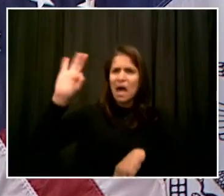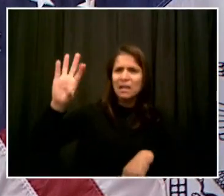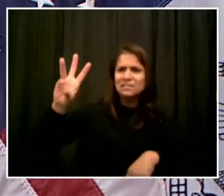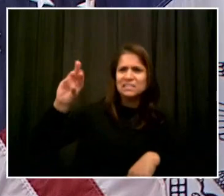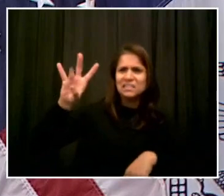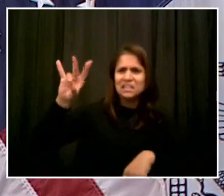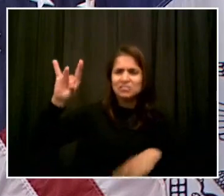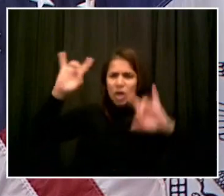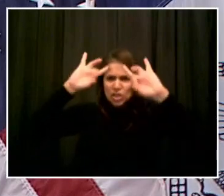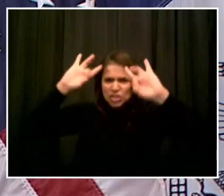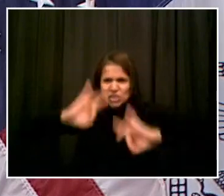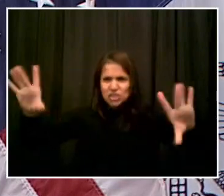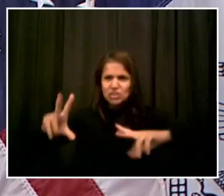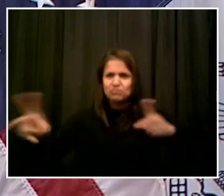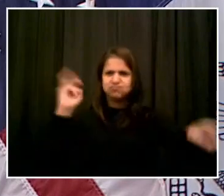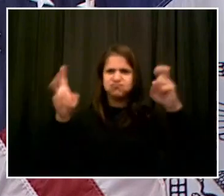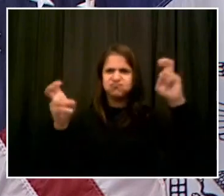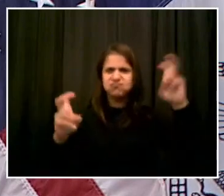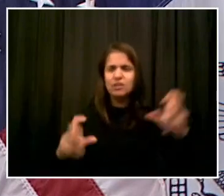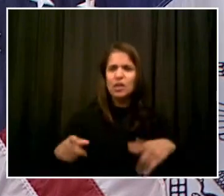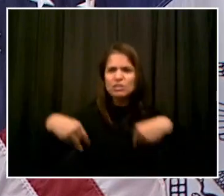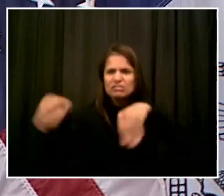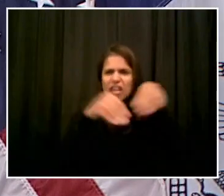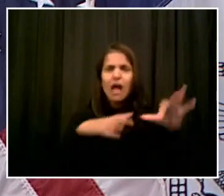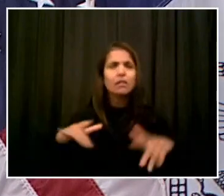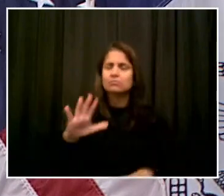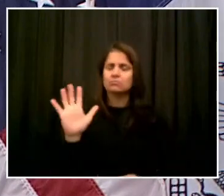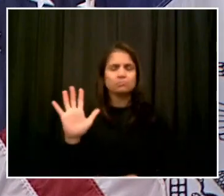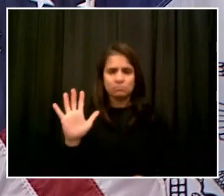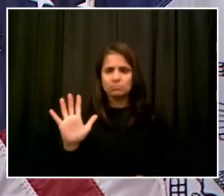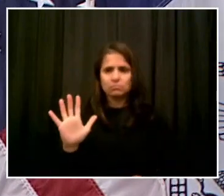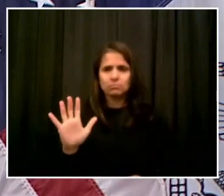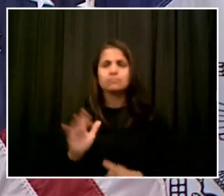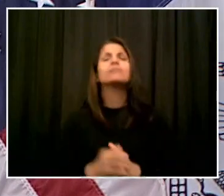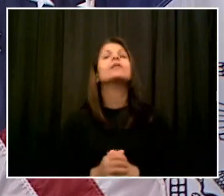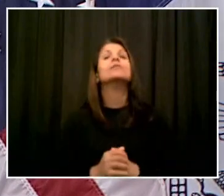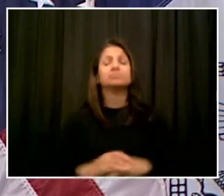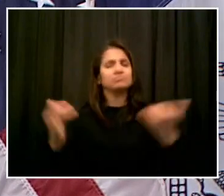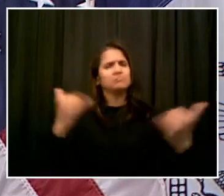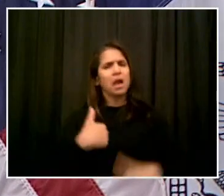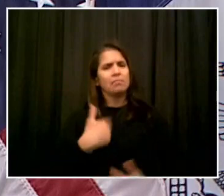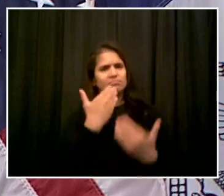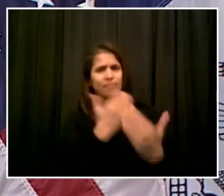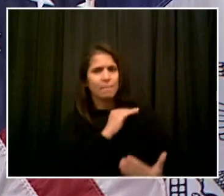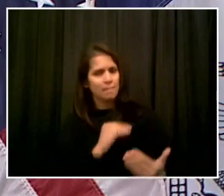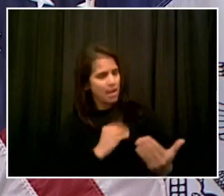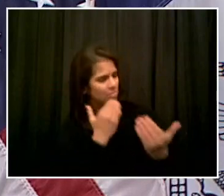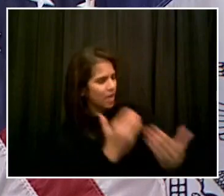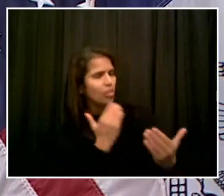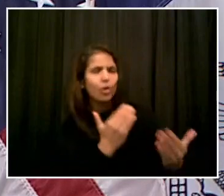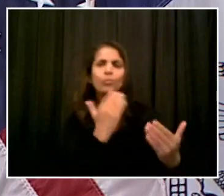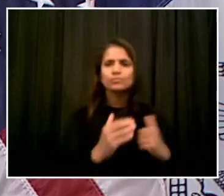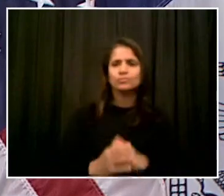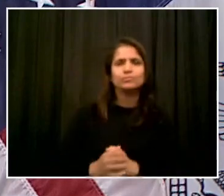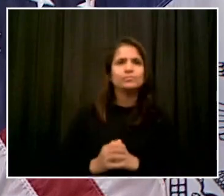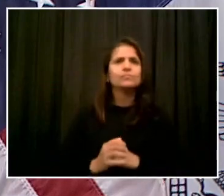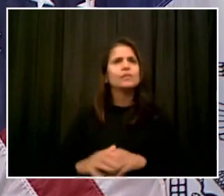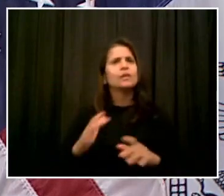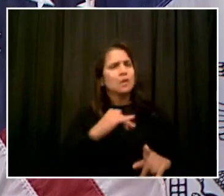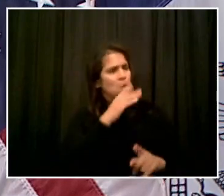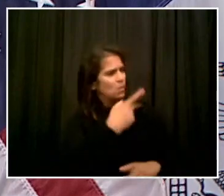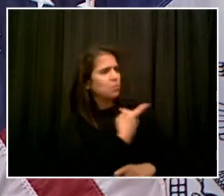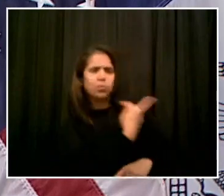THANK YOU.